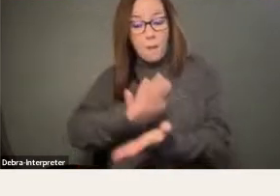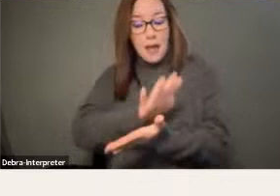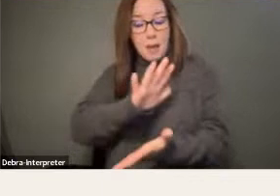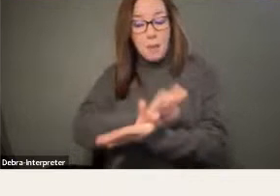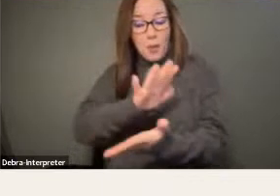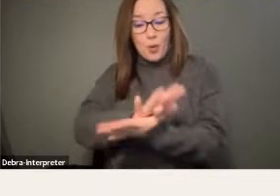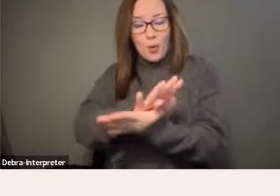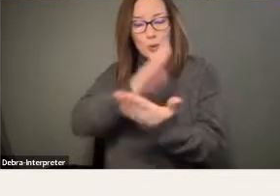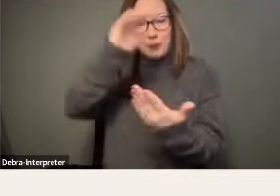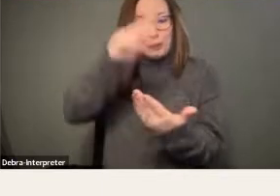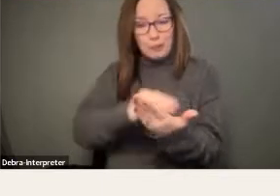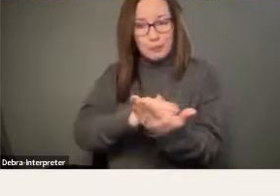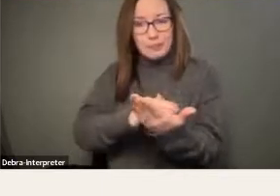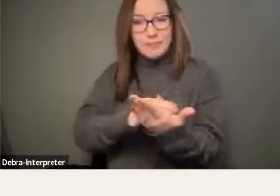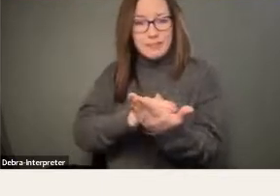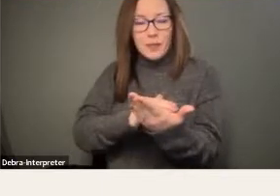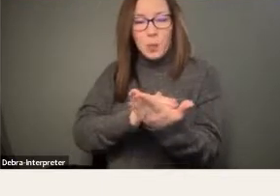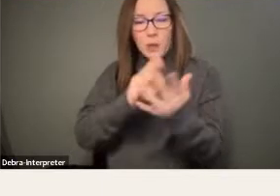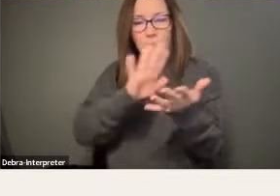have like an old paper index, which has been